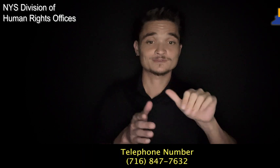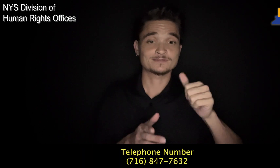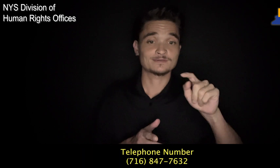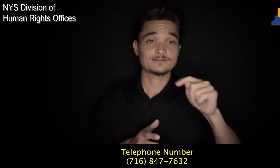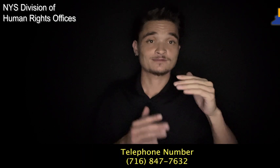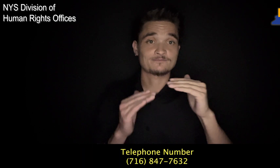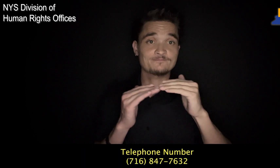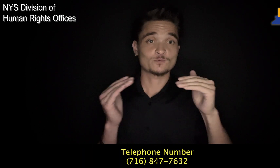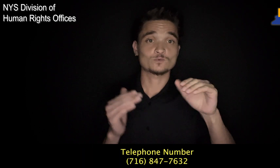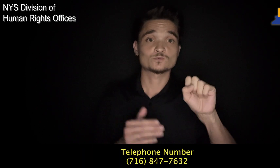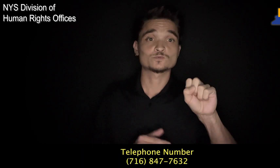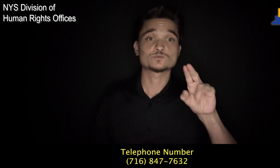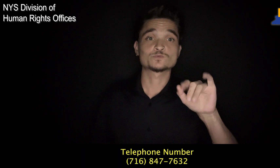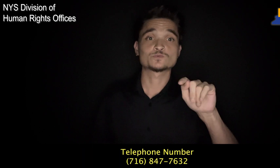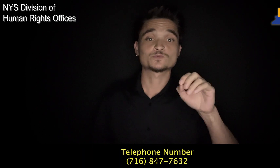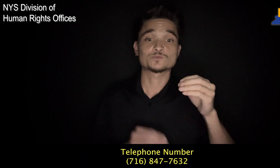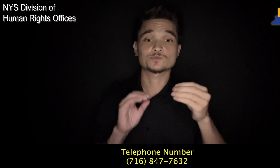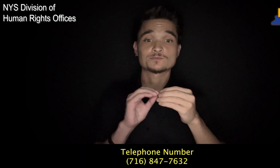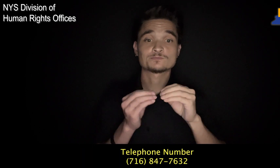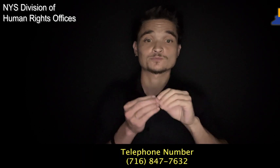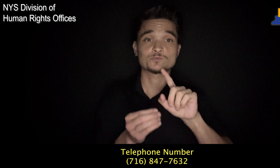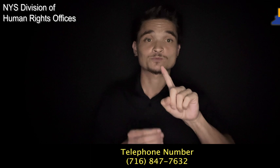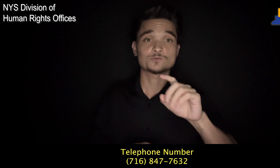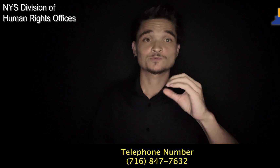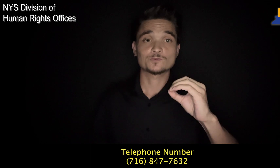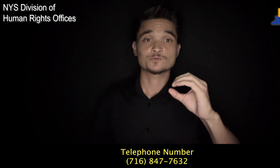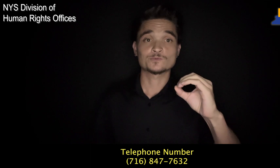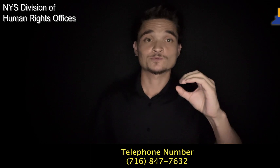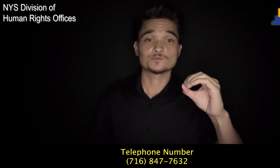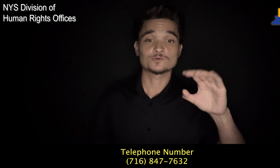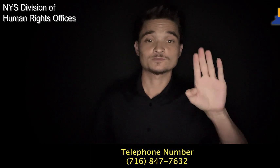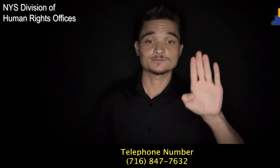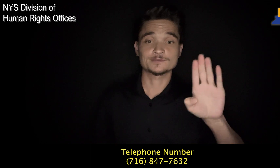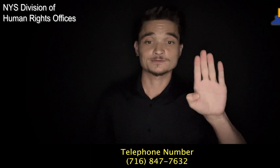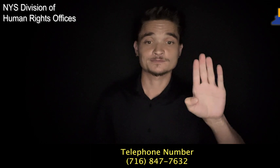Telephone Number (716) 847-7632